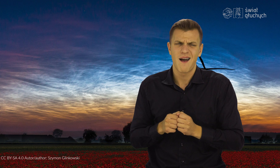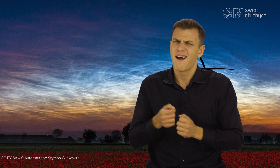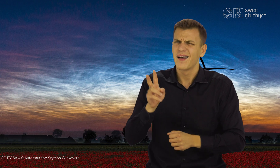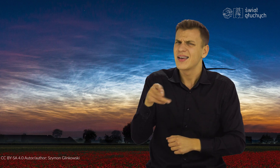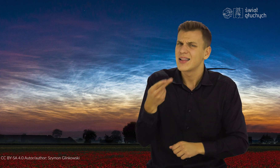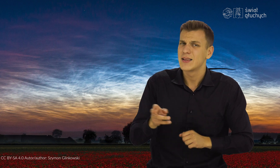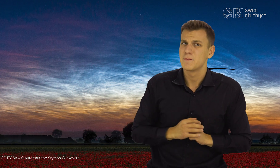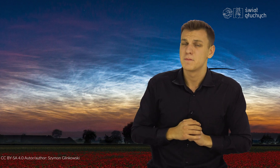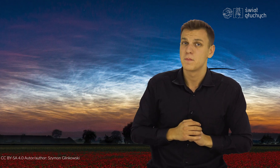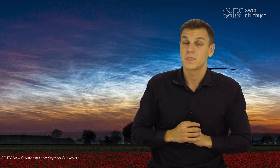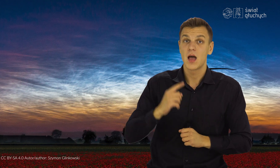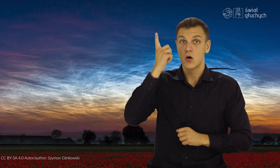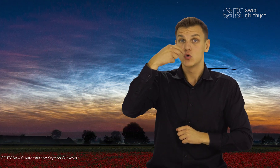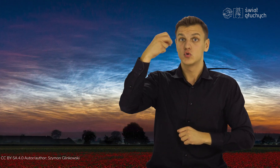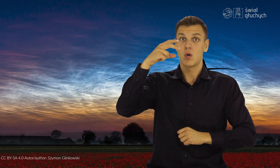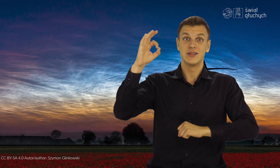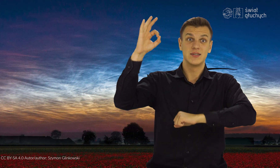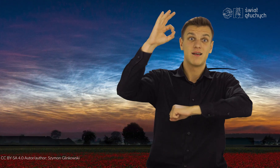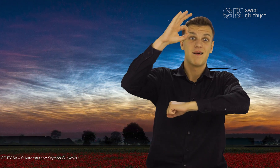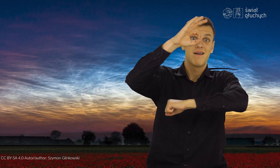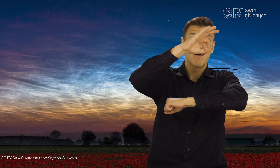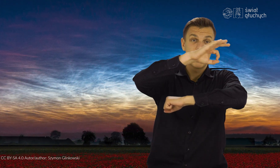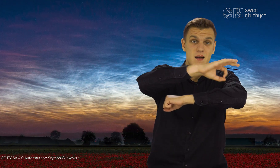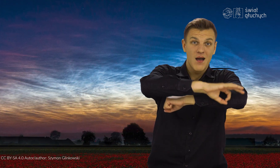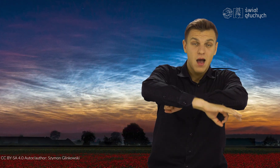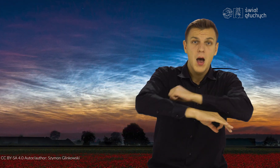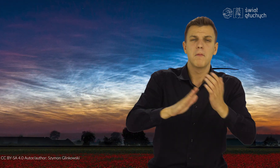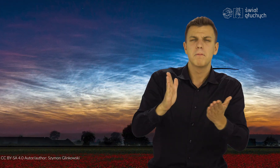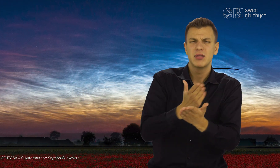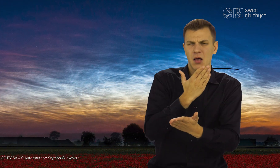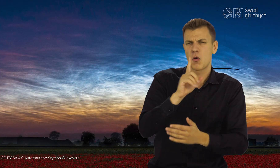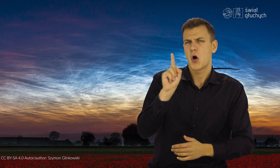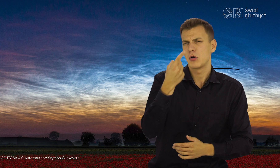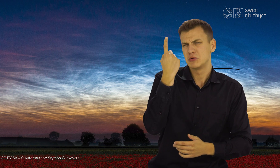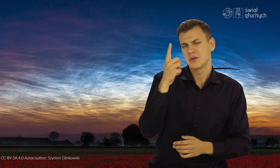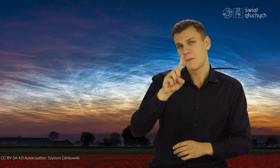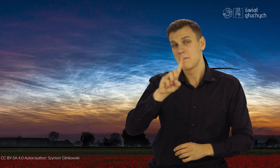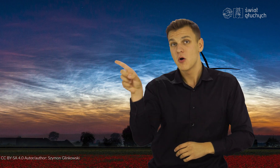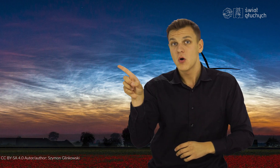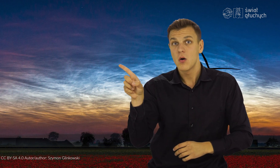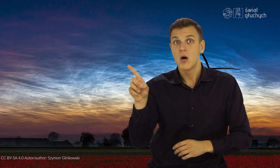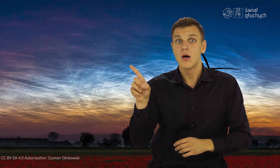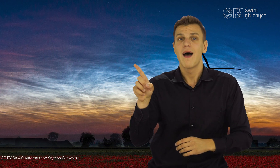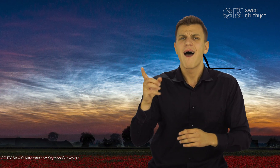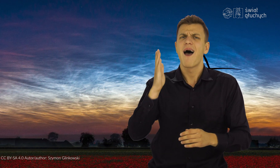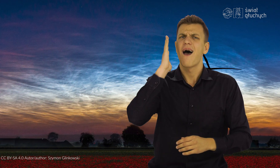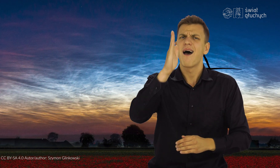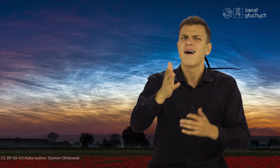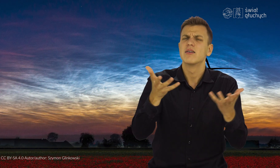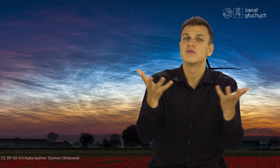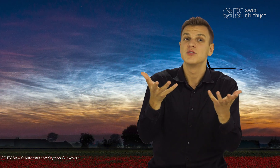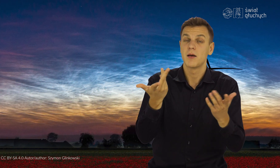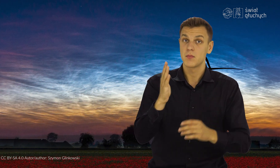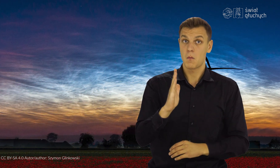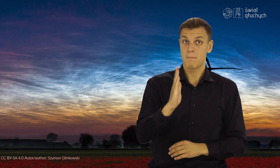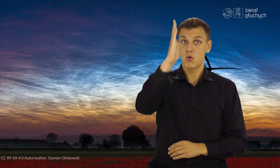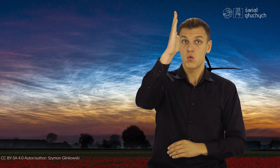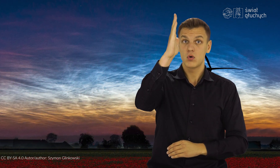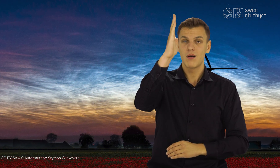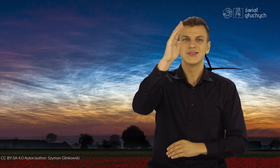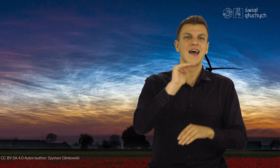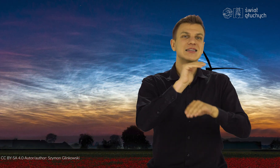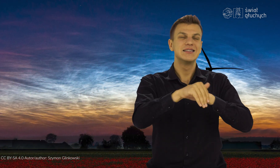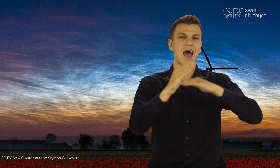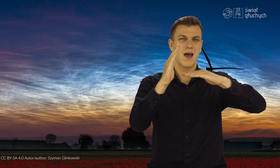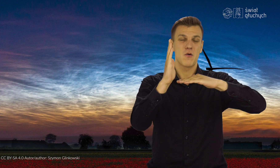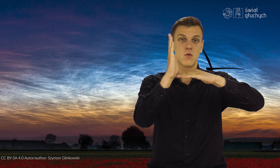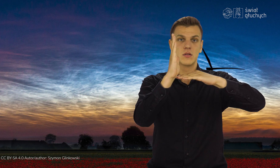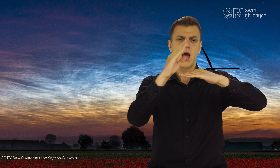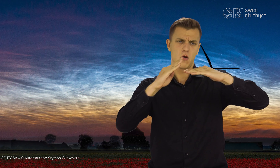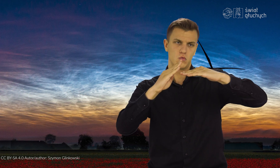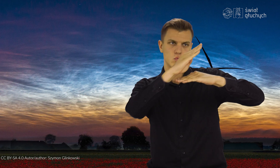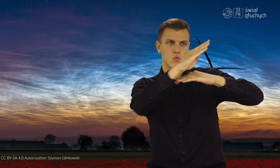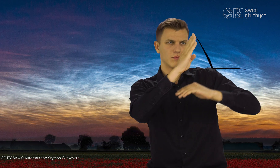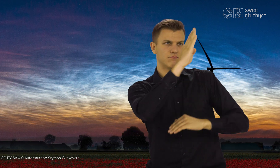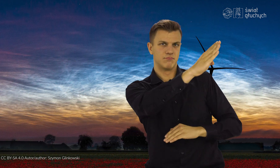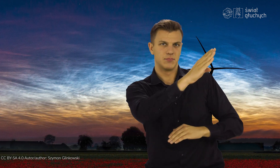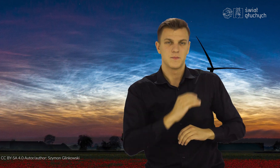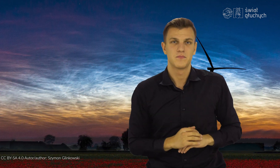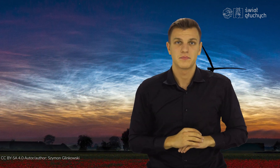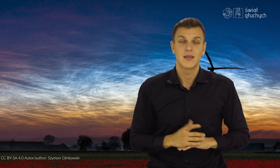Appear about an hour after sunset Sun on the northwestern horizon